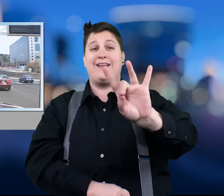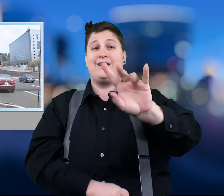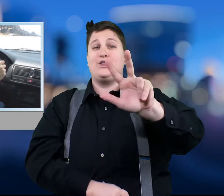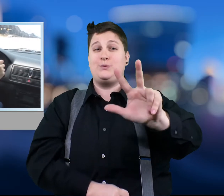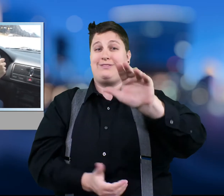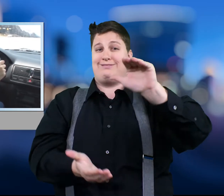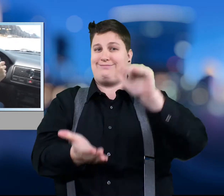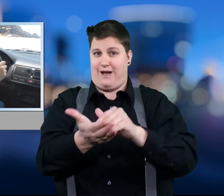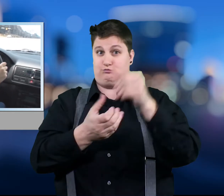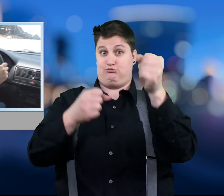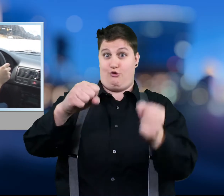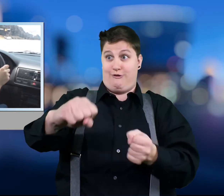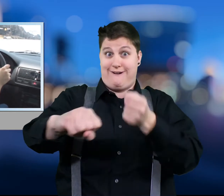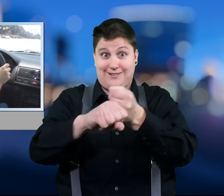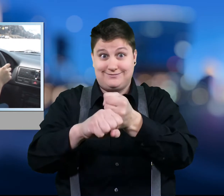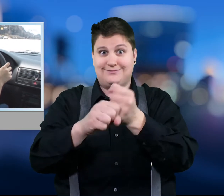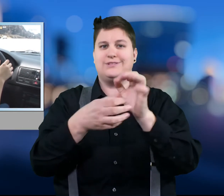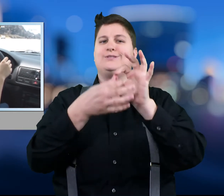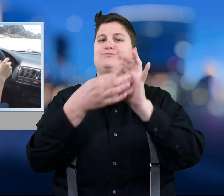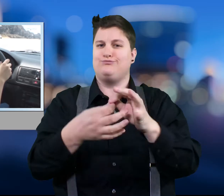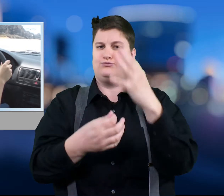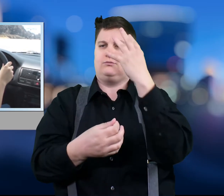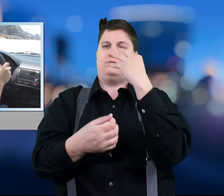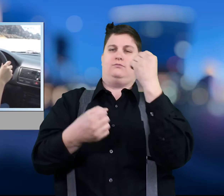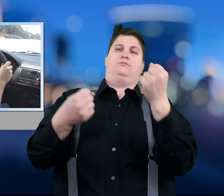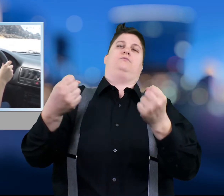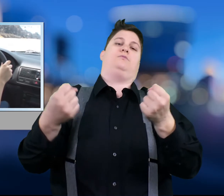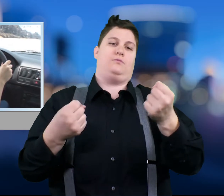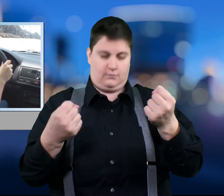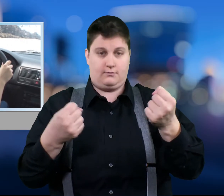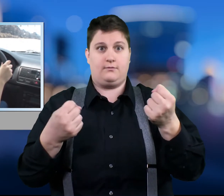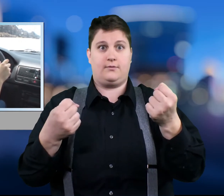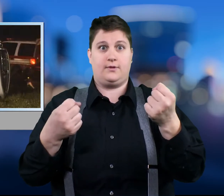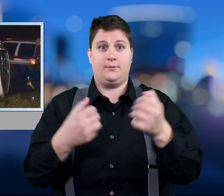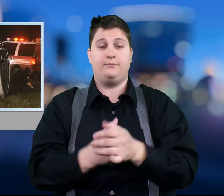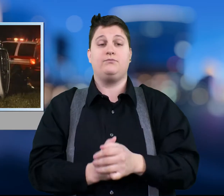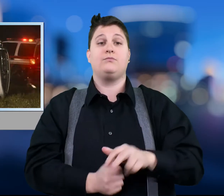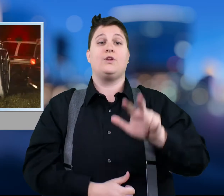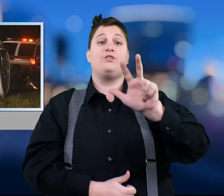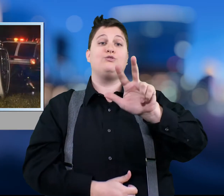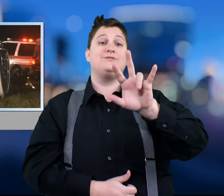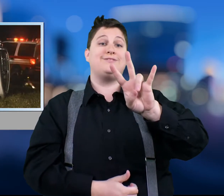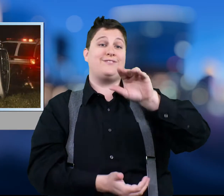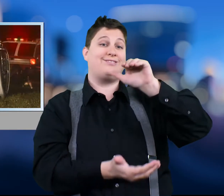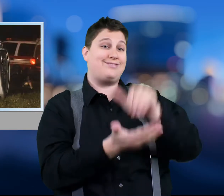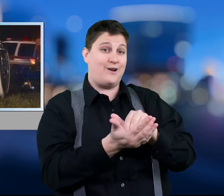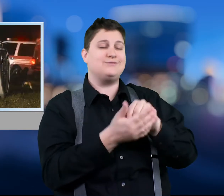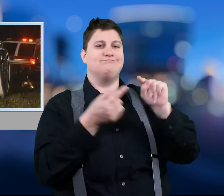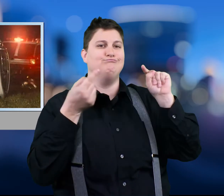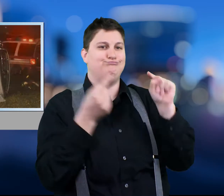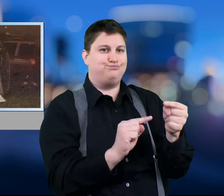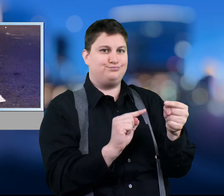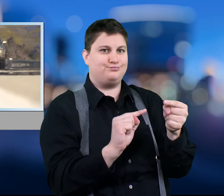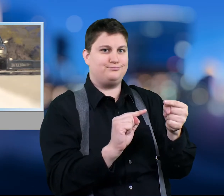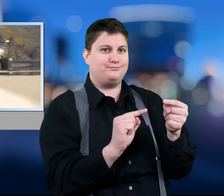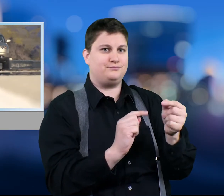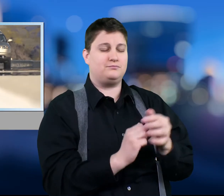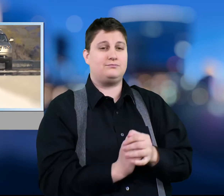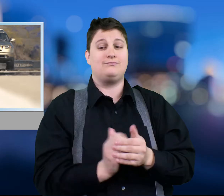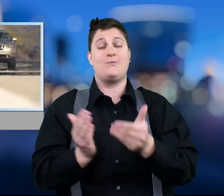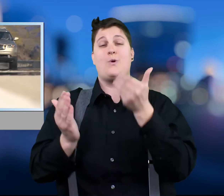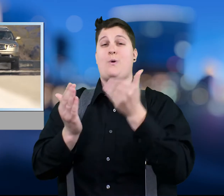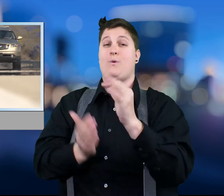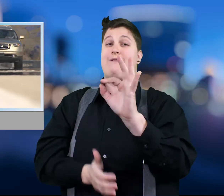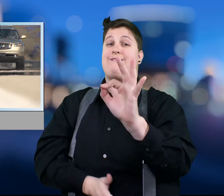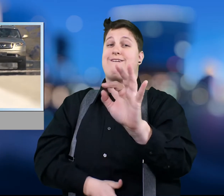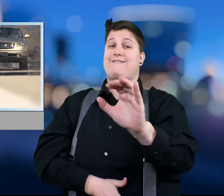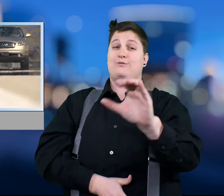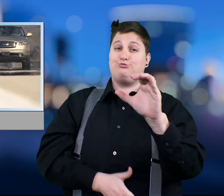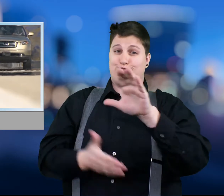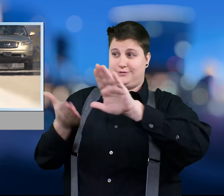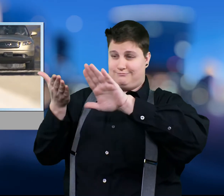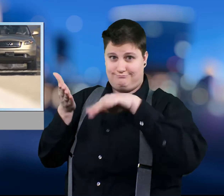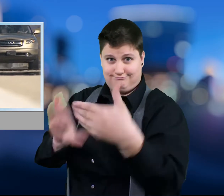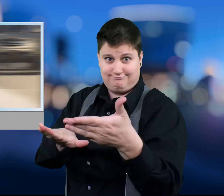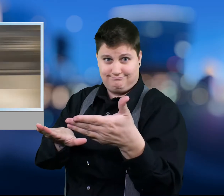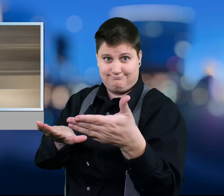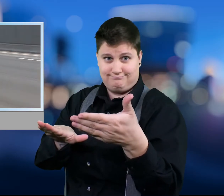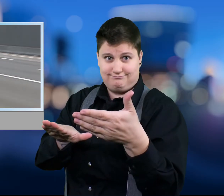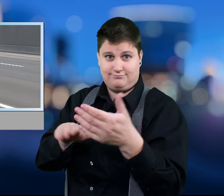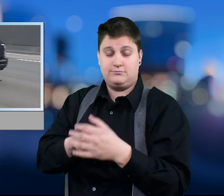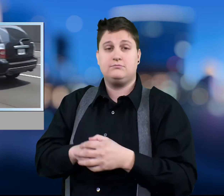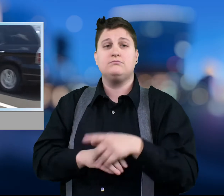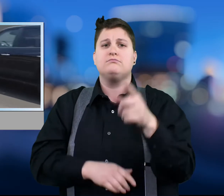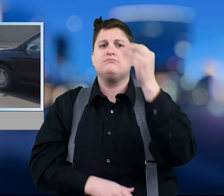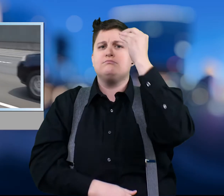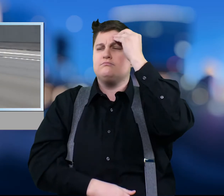each year for about 83,000 crashes -- 37,000 of them with injuries and nearly 900 deaths.